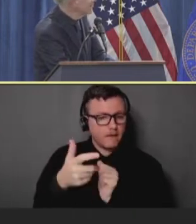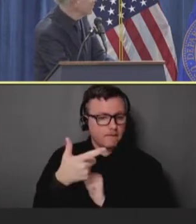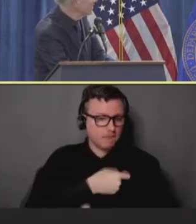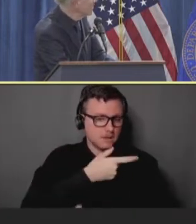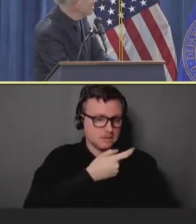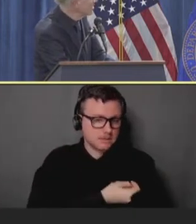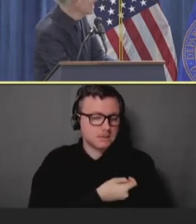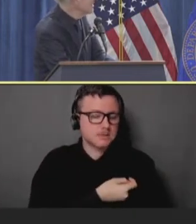viruses.